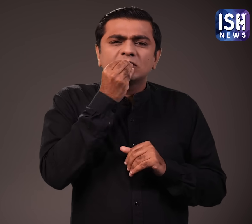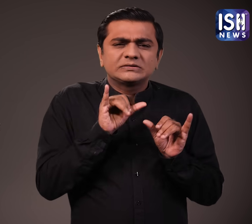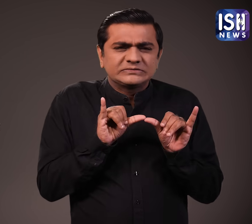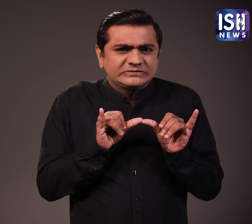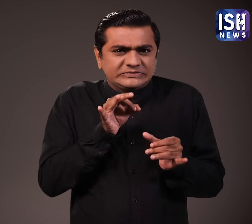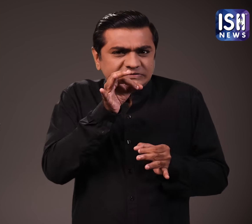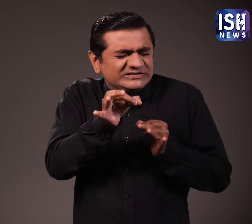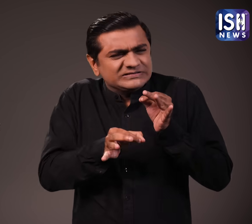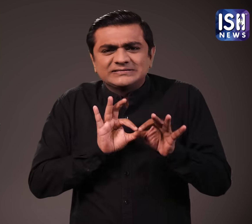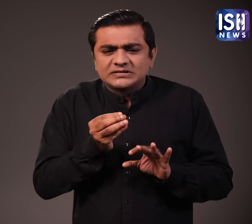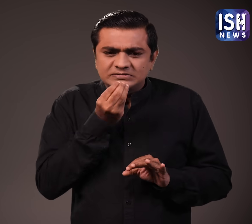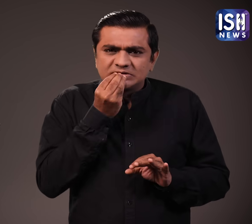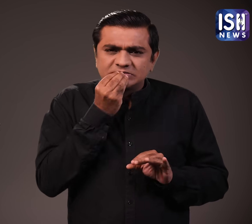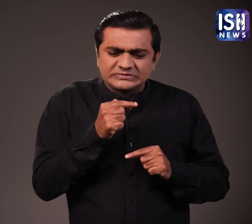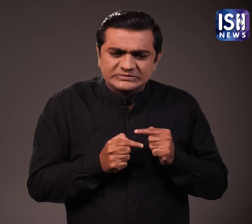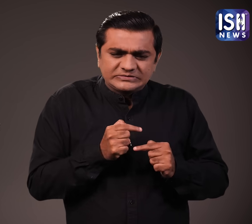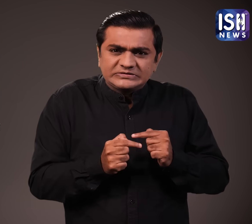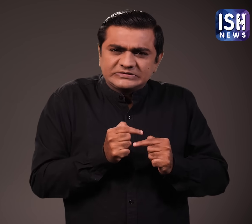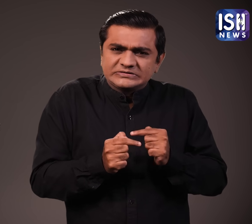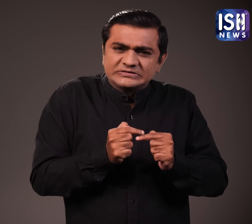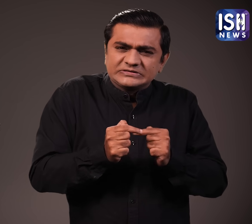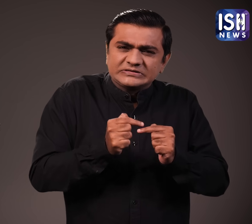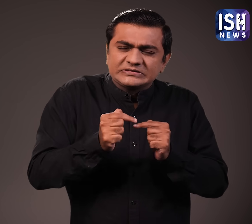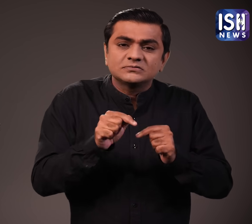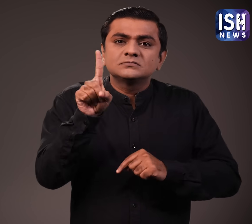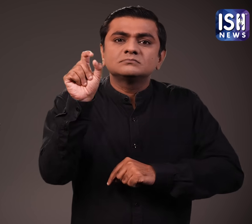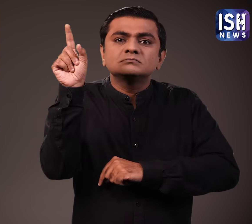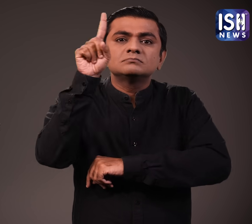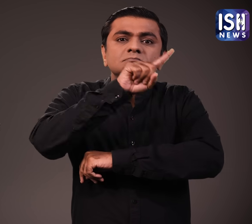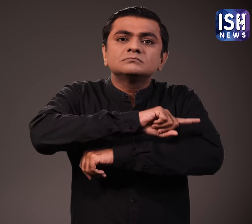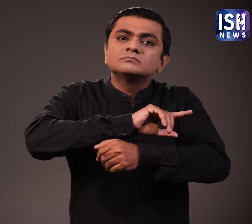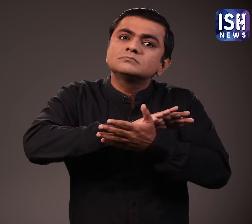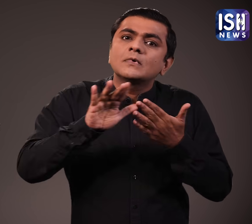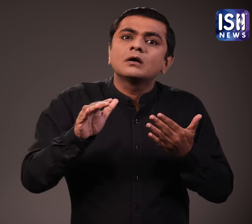On the tenth day they ran out of food and water.